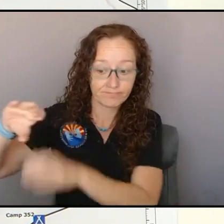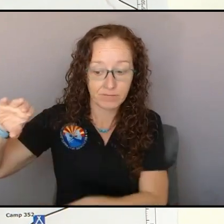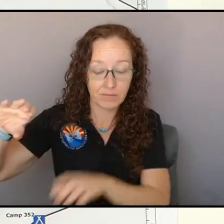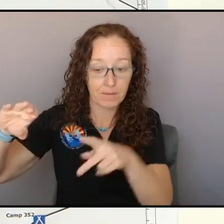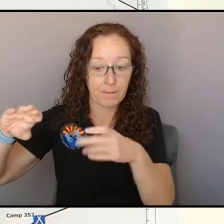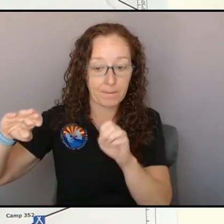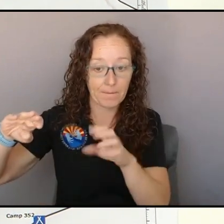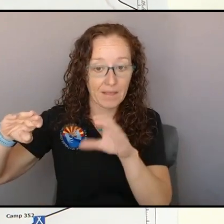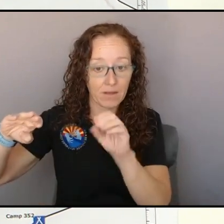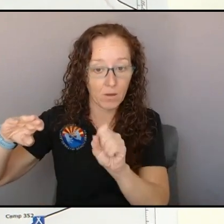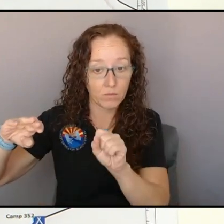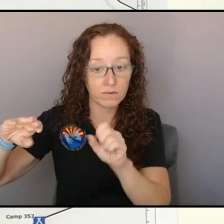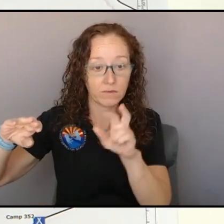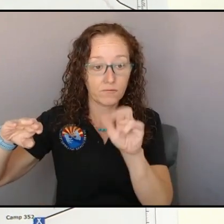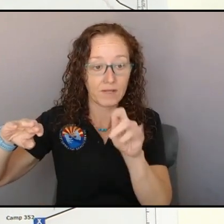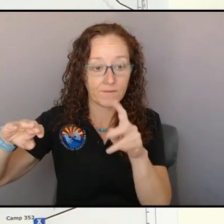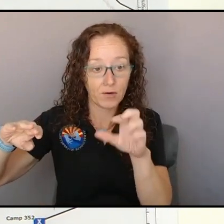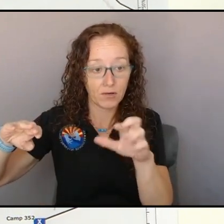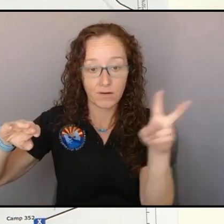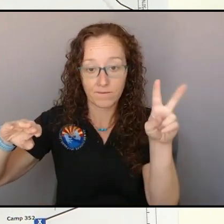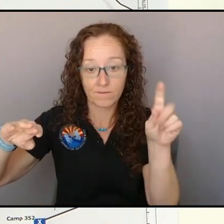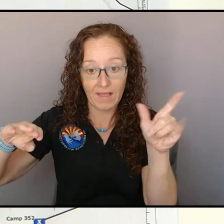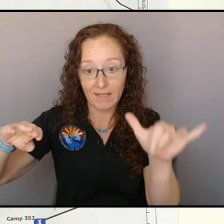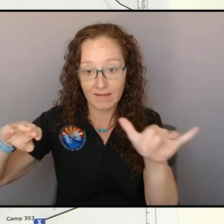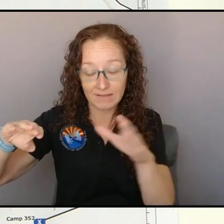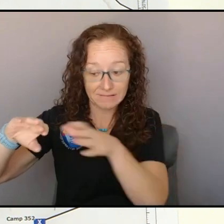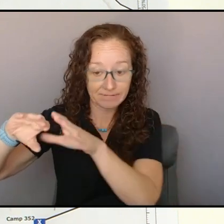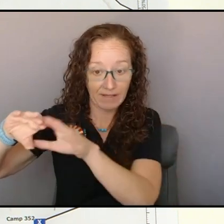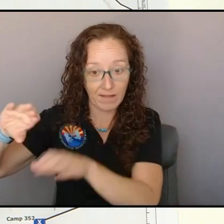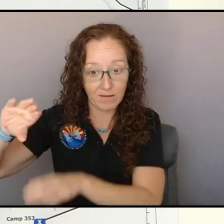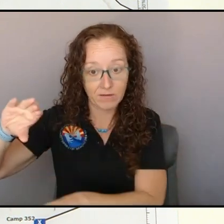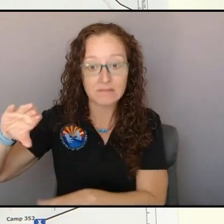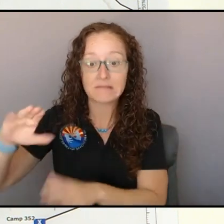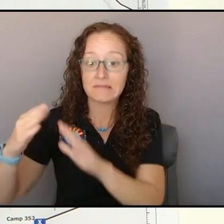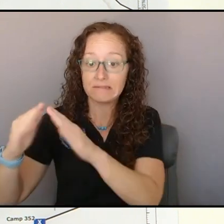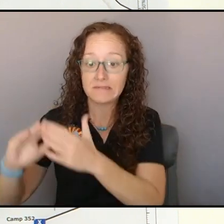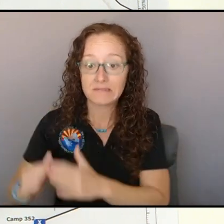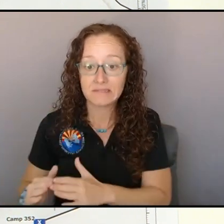We're going to see a lot of meandering winds tonight that